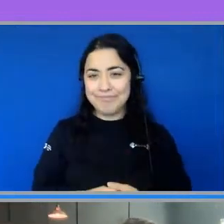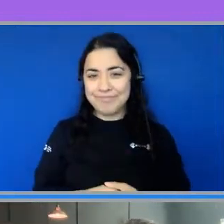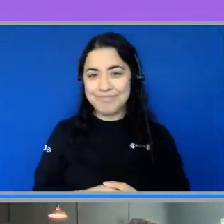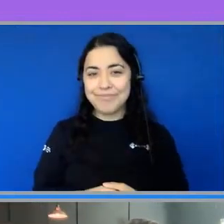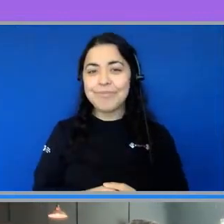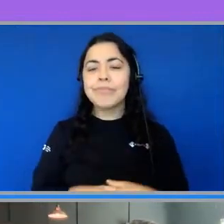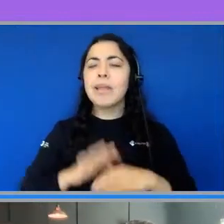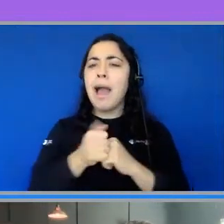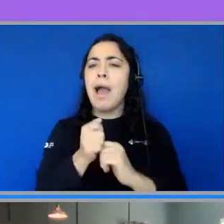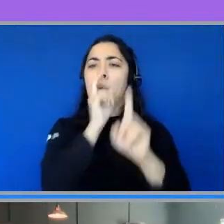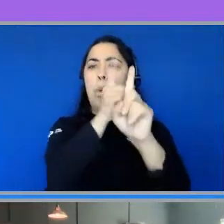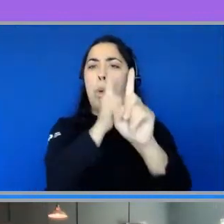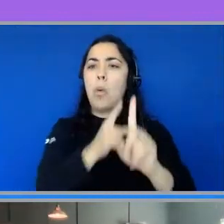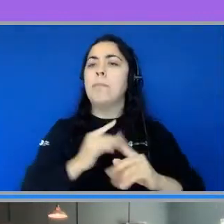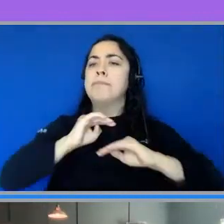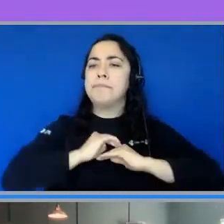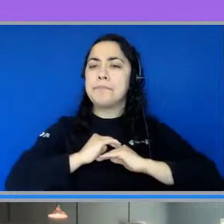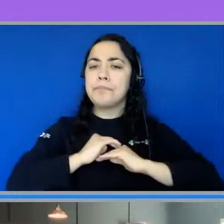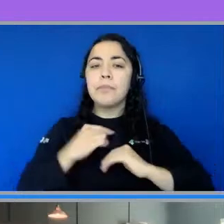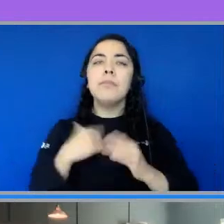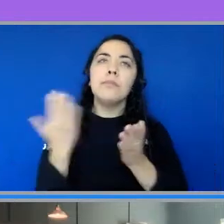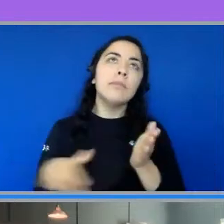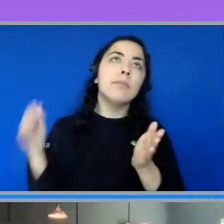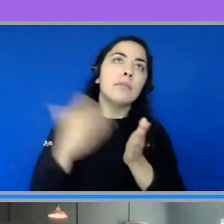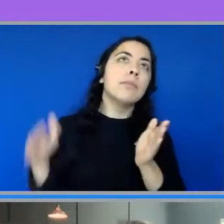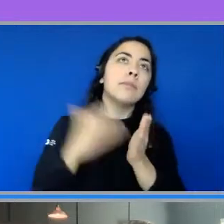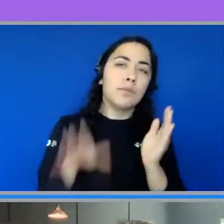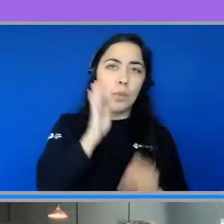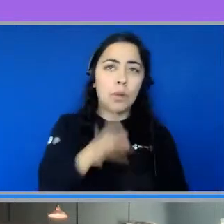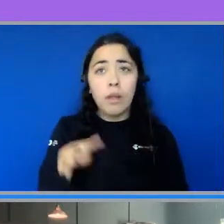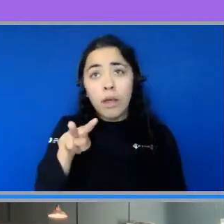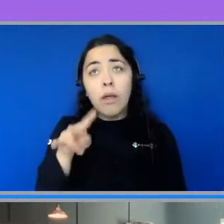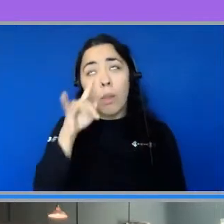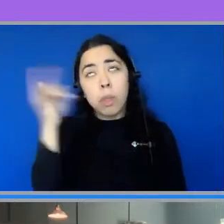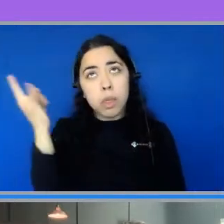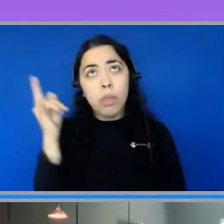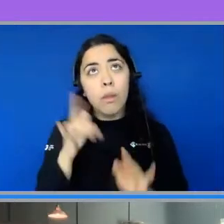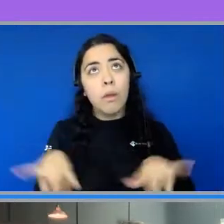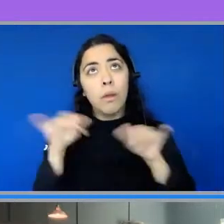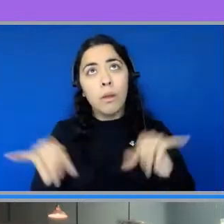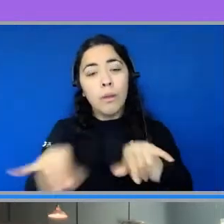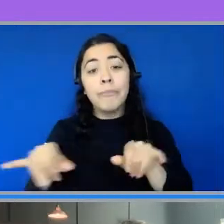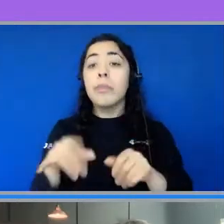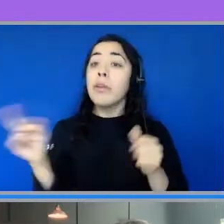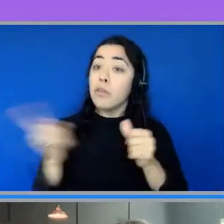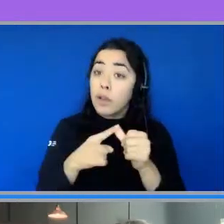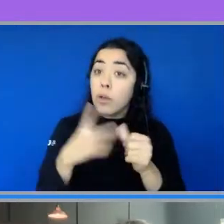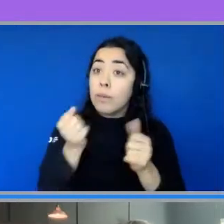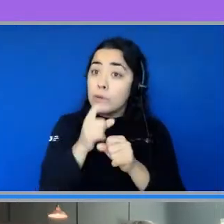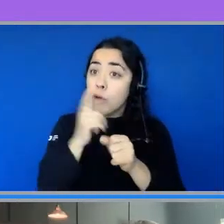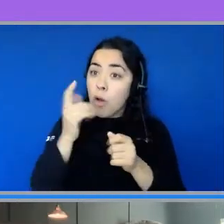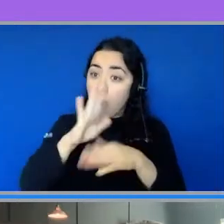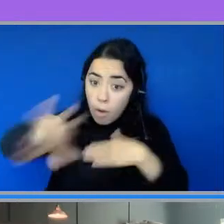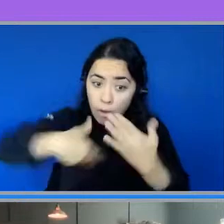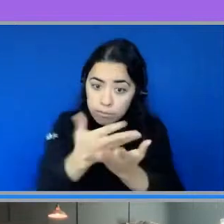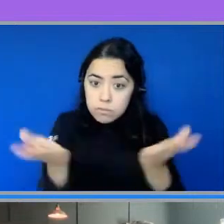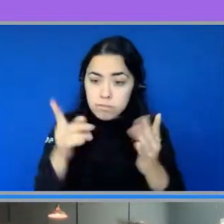going to hear me say things over and over again like a broken record. First, we want to get on the same page about digital